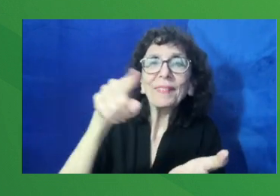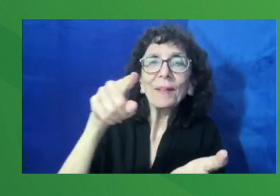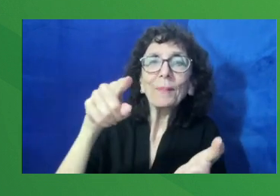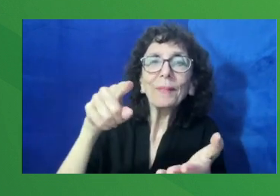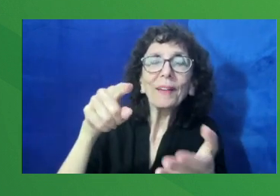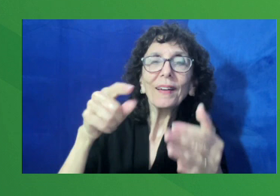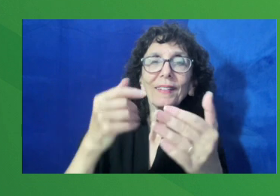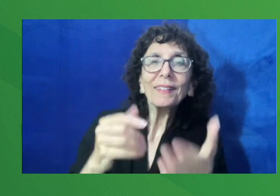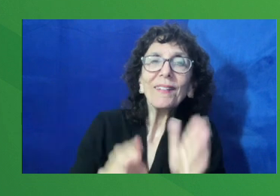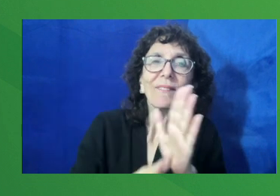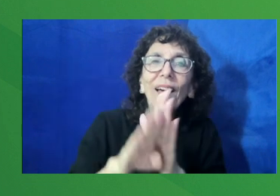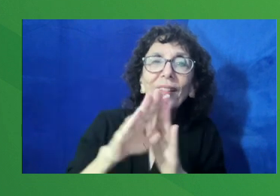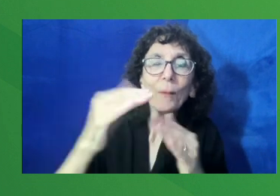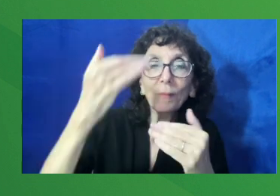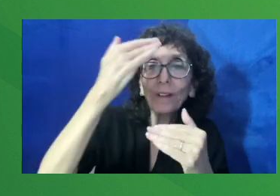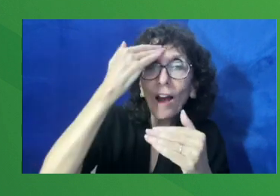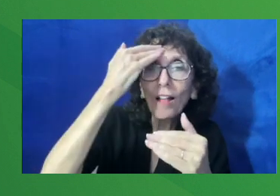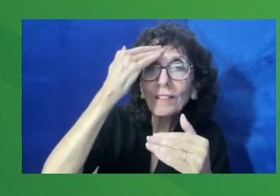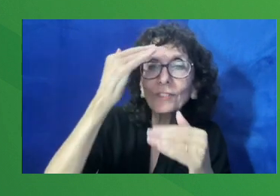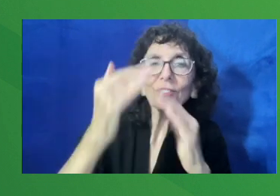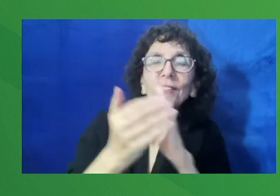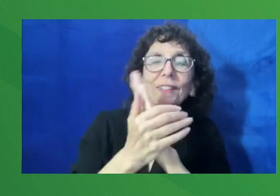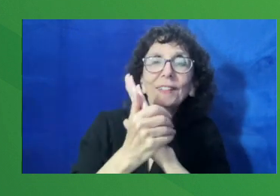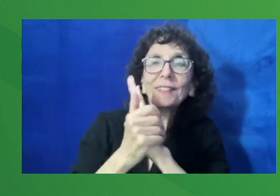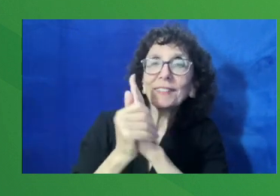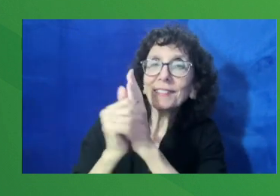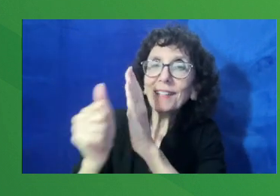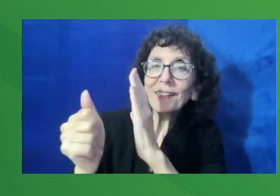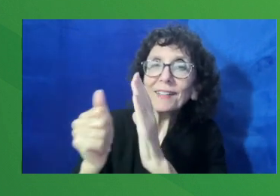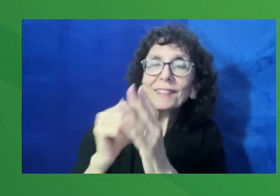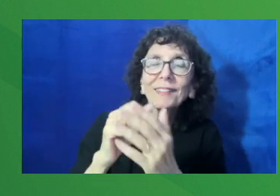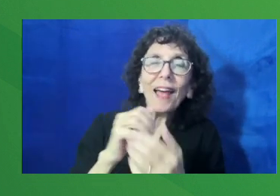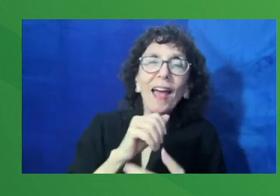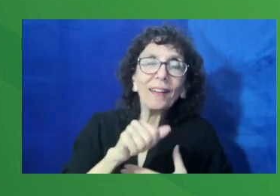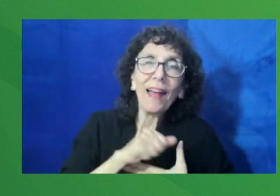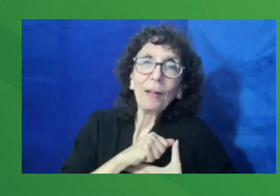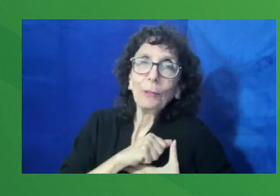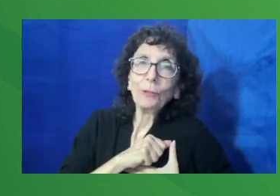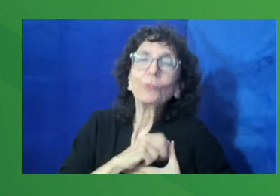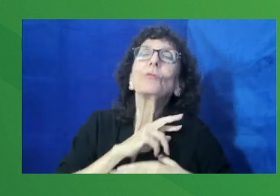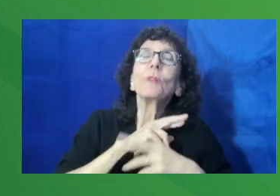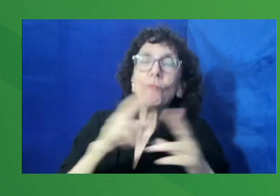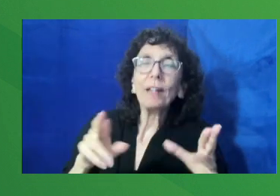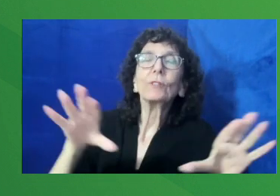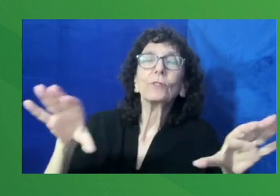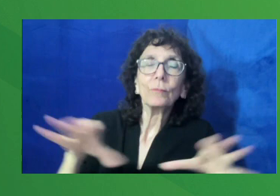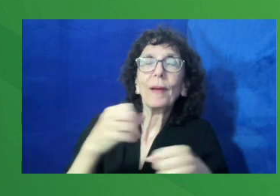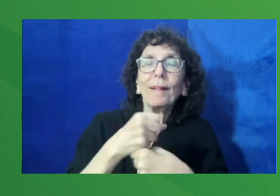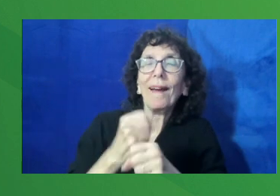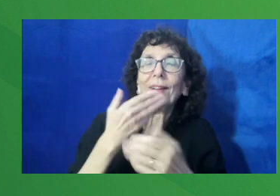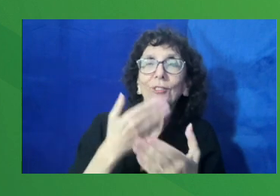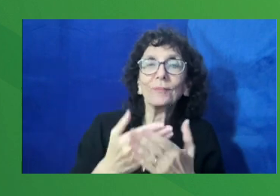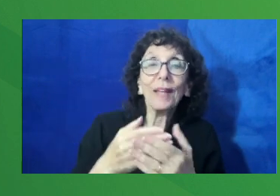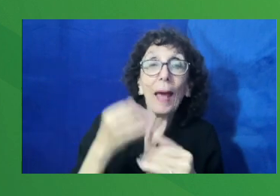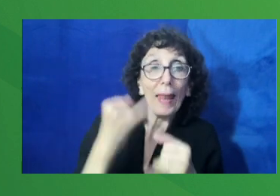skills, and dispositions for empowered climate action. Thank you. Last slide. Yay.